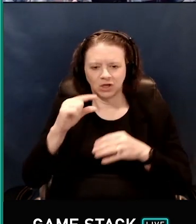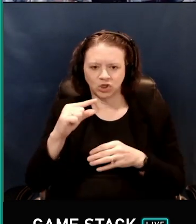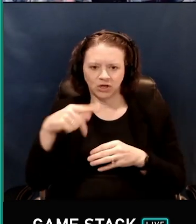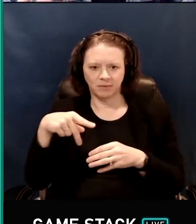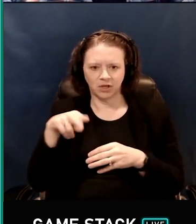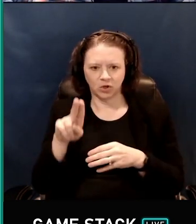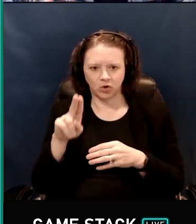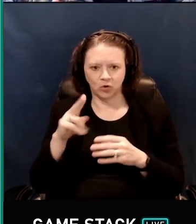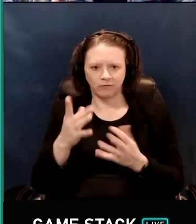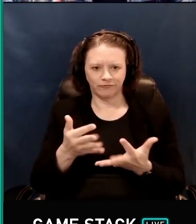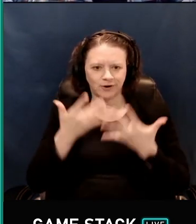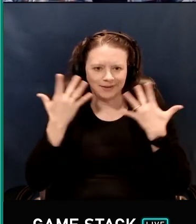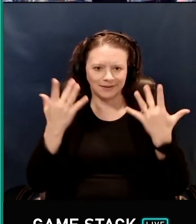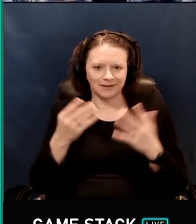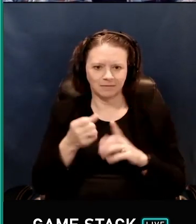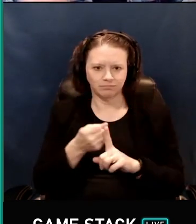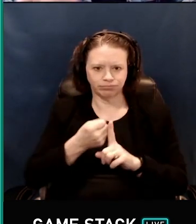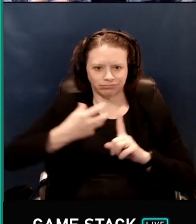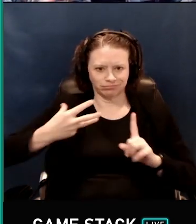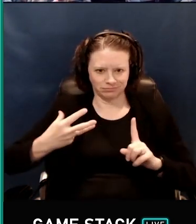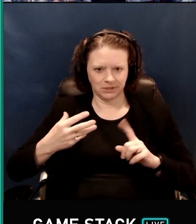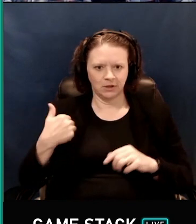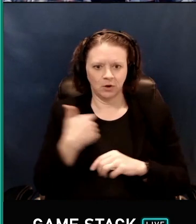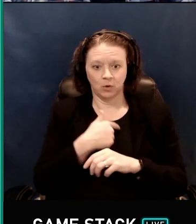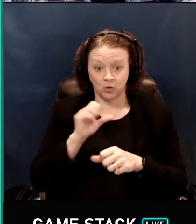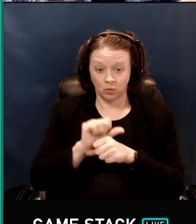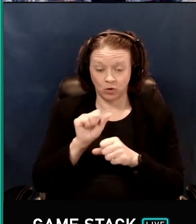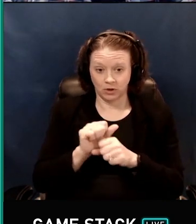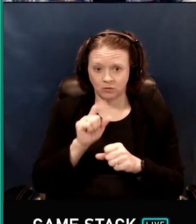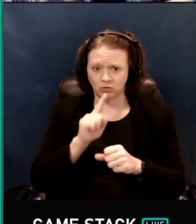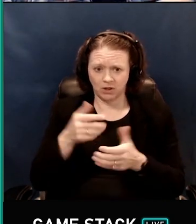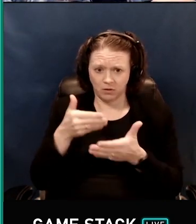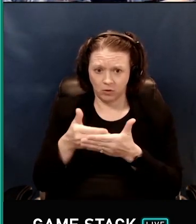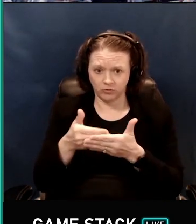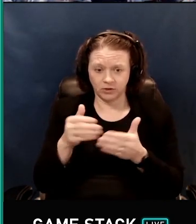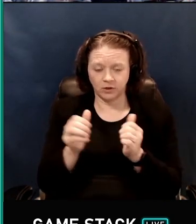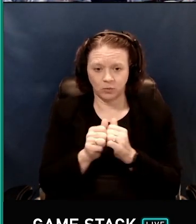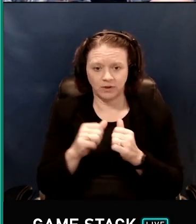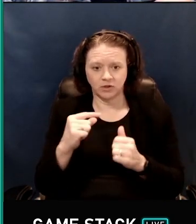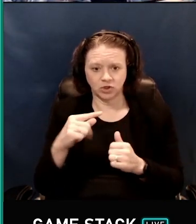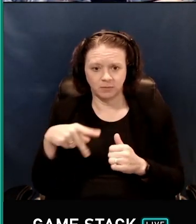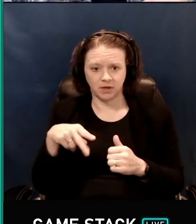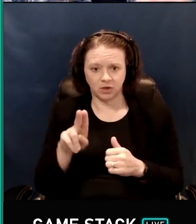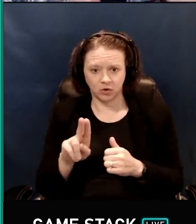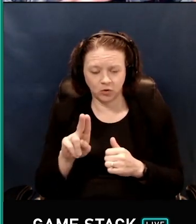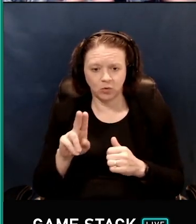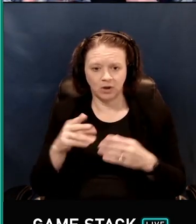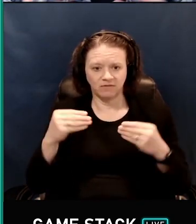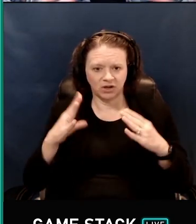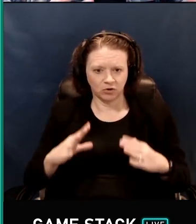Microsoft is working very closely with the GPU vendors that you know really well, in a collaboration to innovate in that